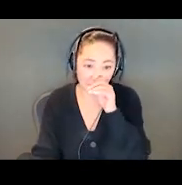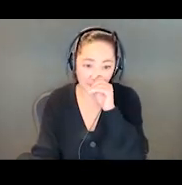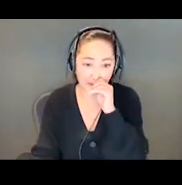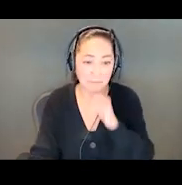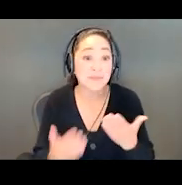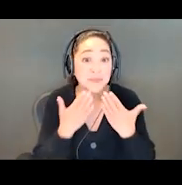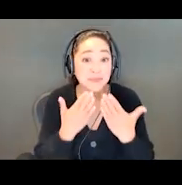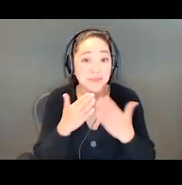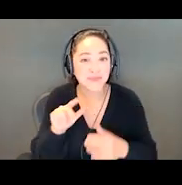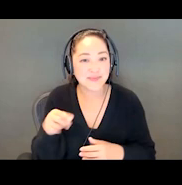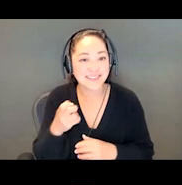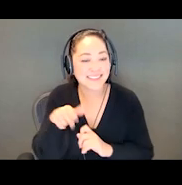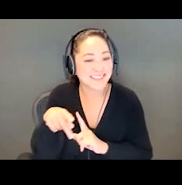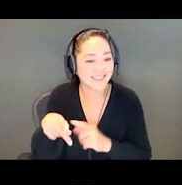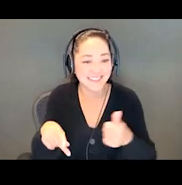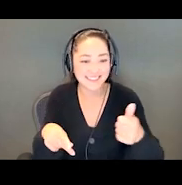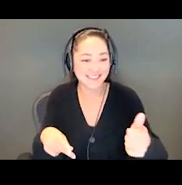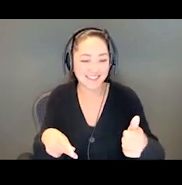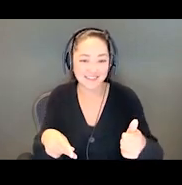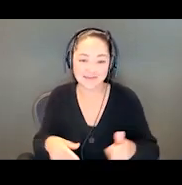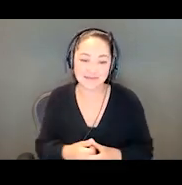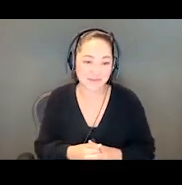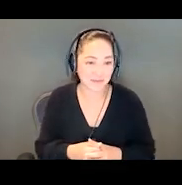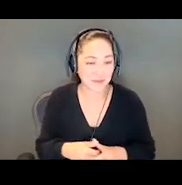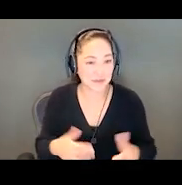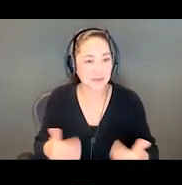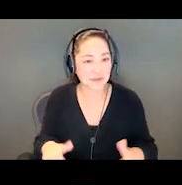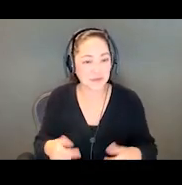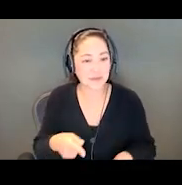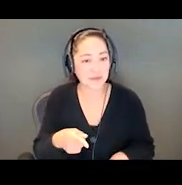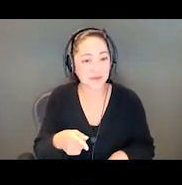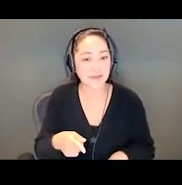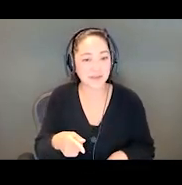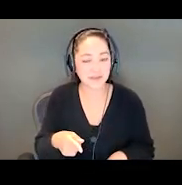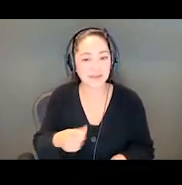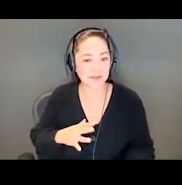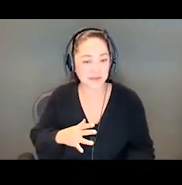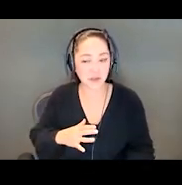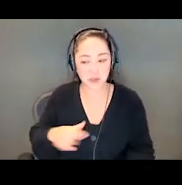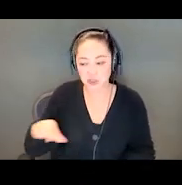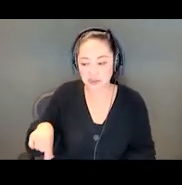Thank you, Philip. It was great to hear about some of the efforts happening in Quebec. And